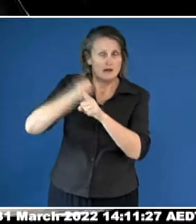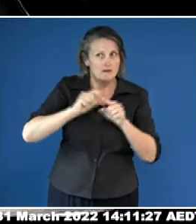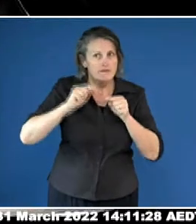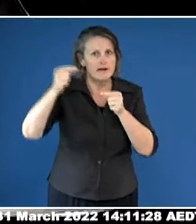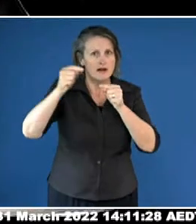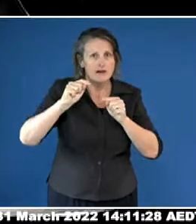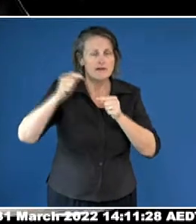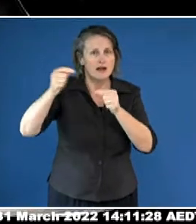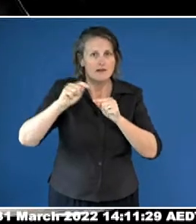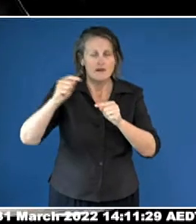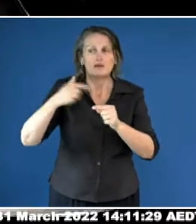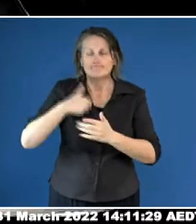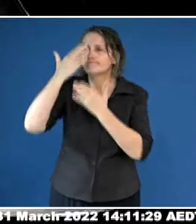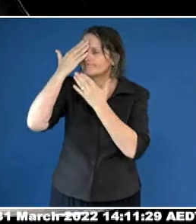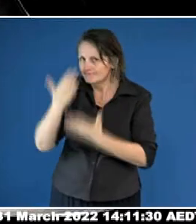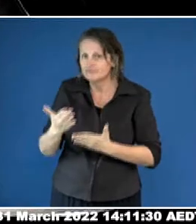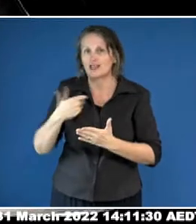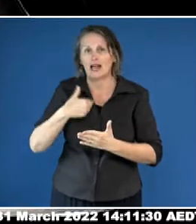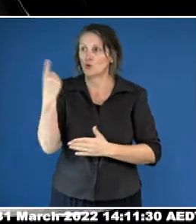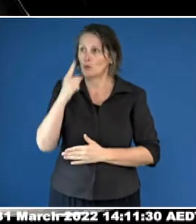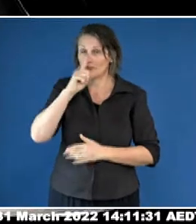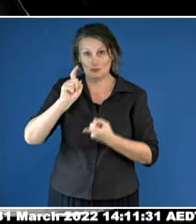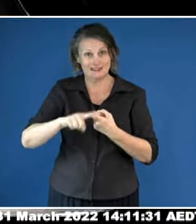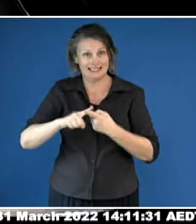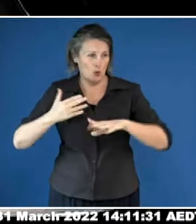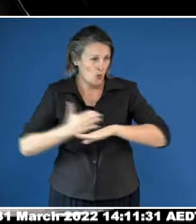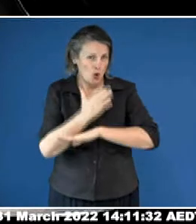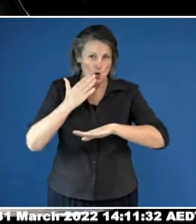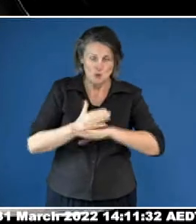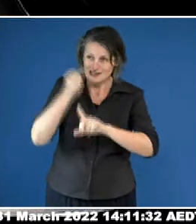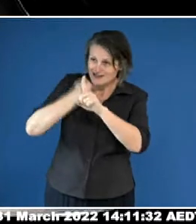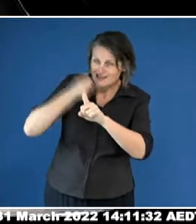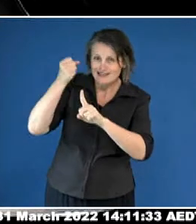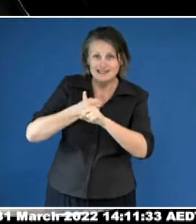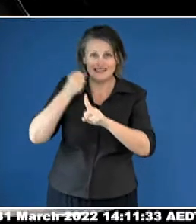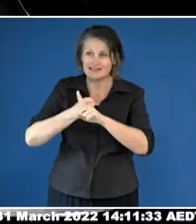tirelessly work towards ensuring women, girls, feminine identifying and non-binary